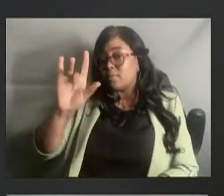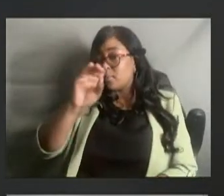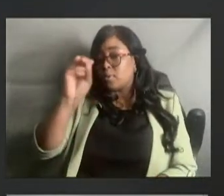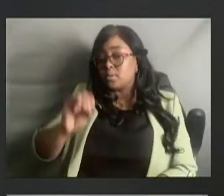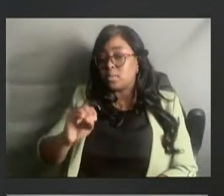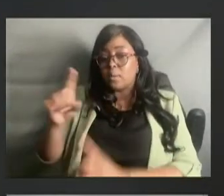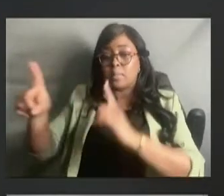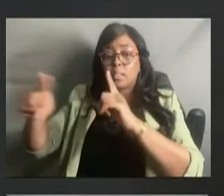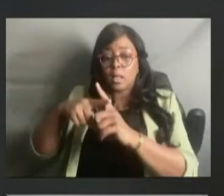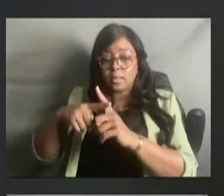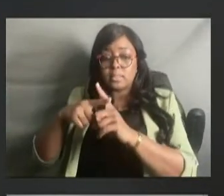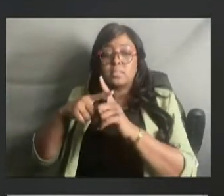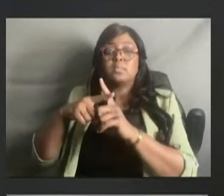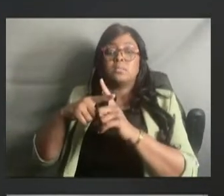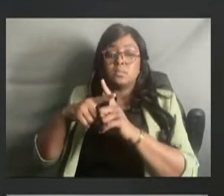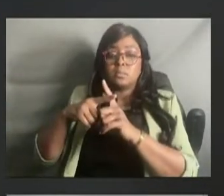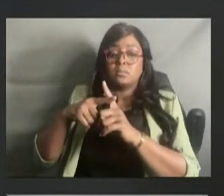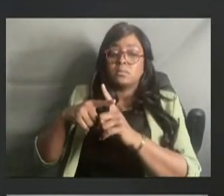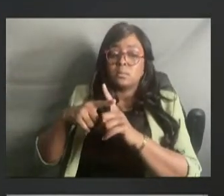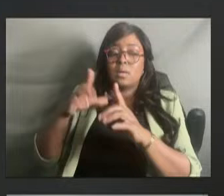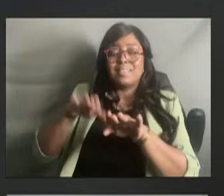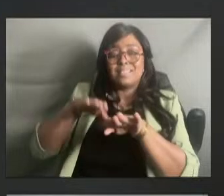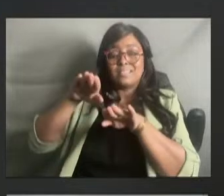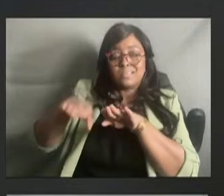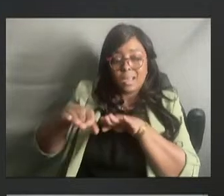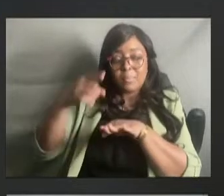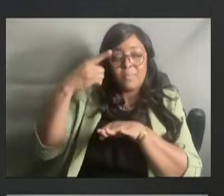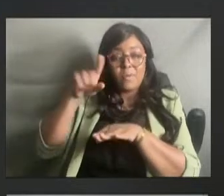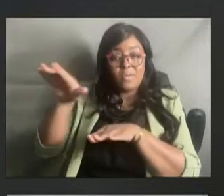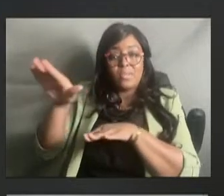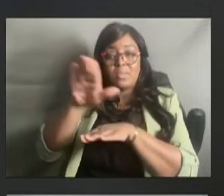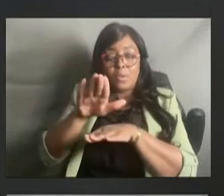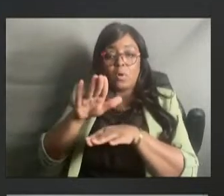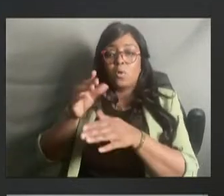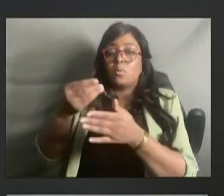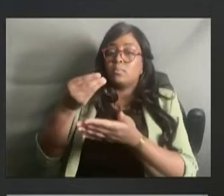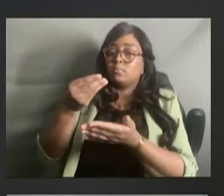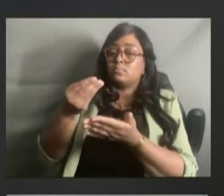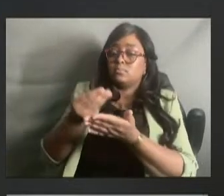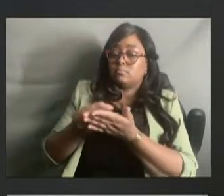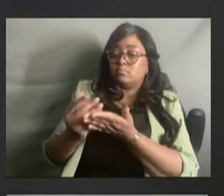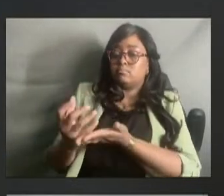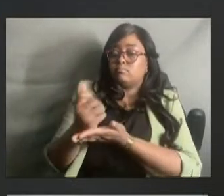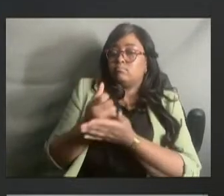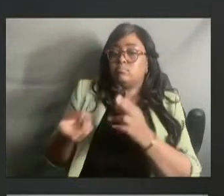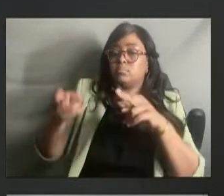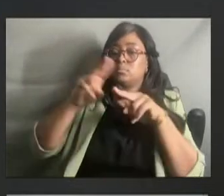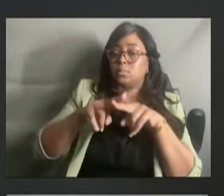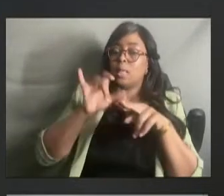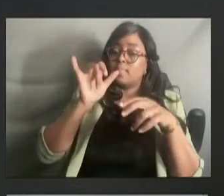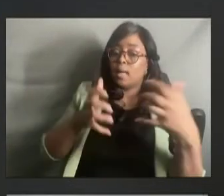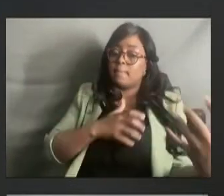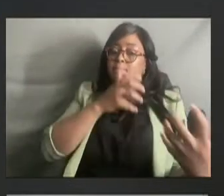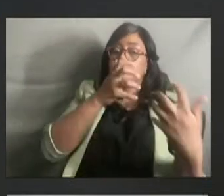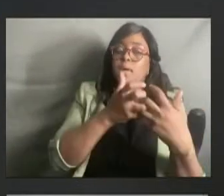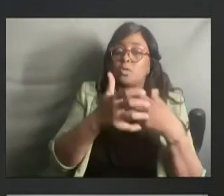that that request 3.25% plus a